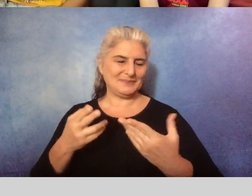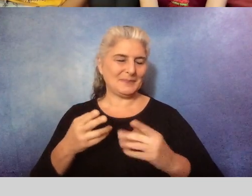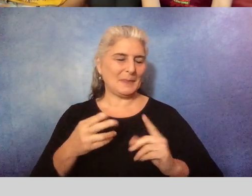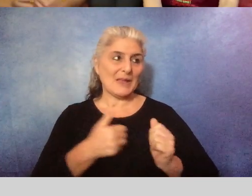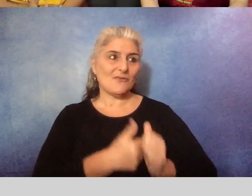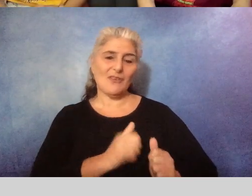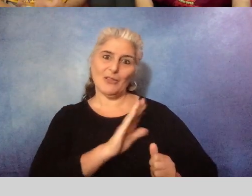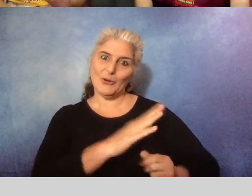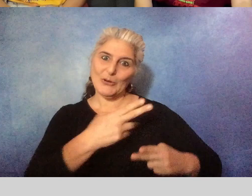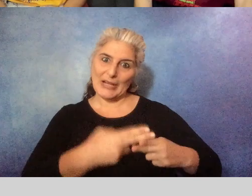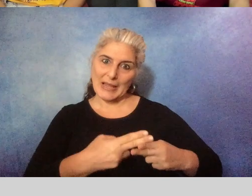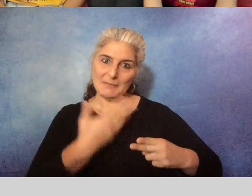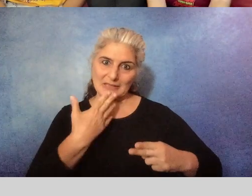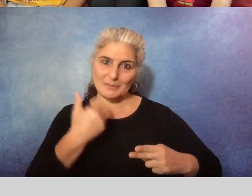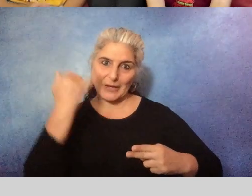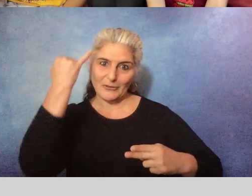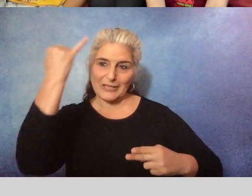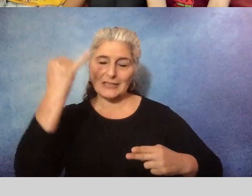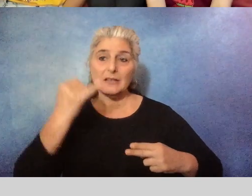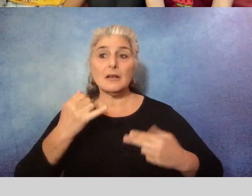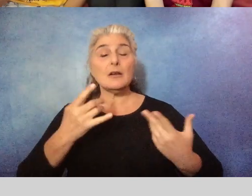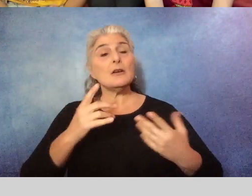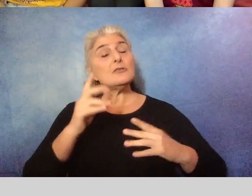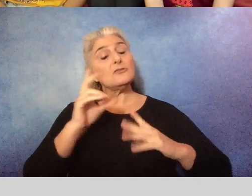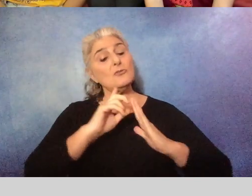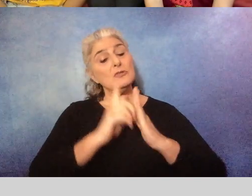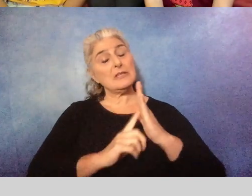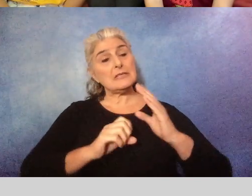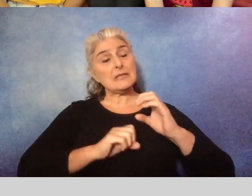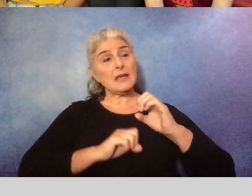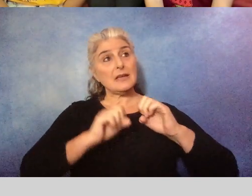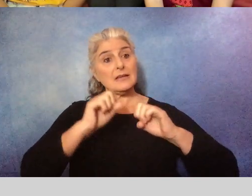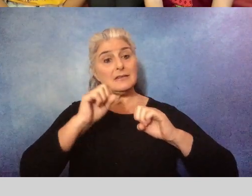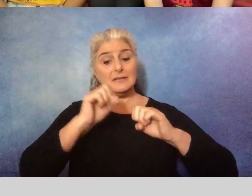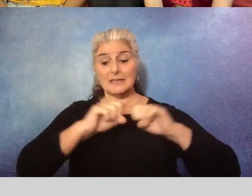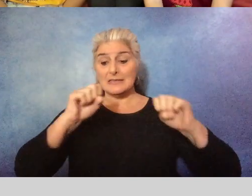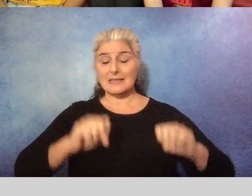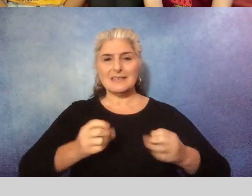So the design system gives us a structure to work with.